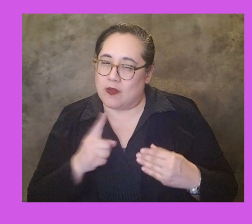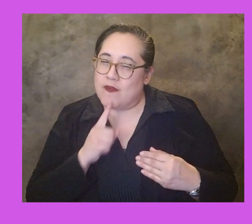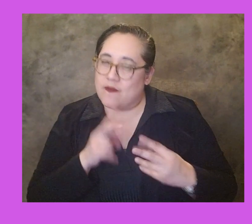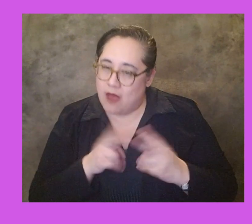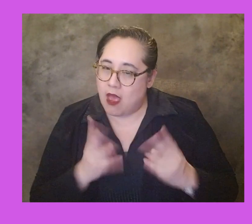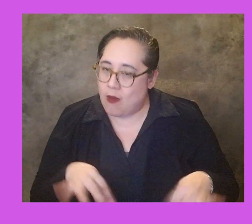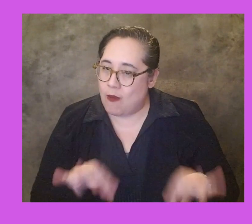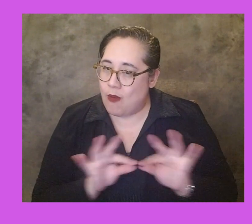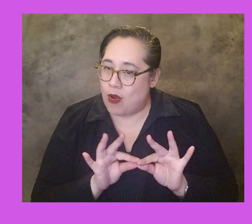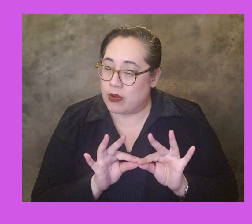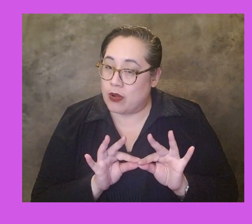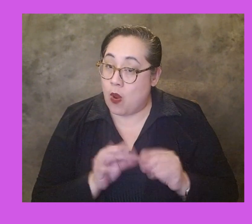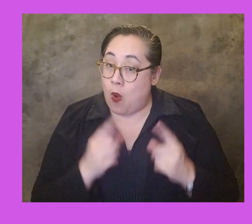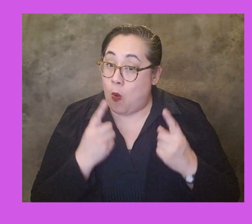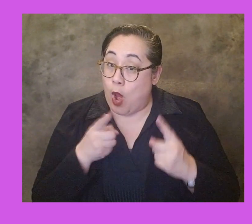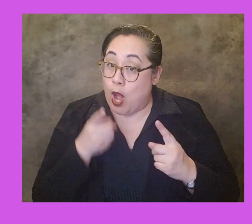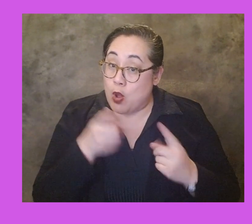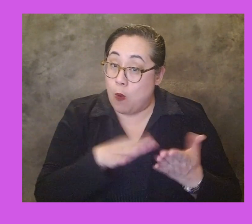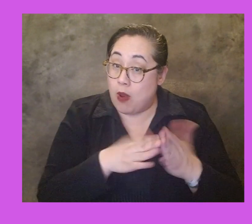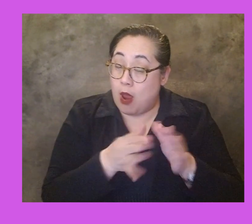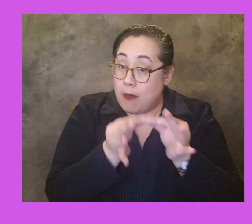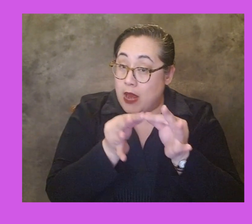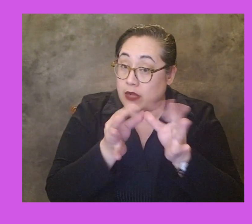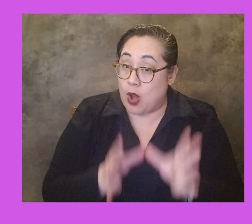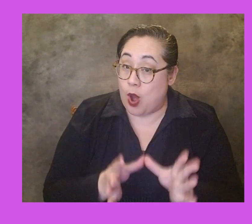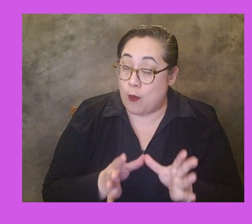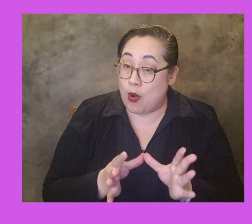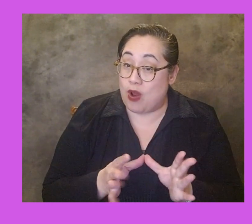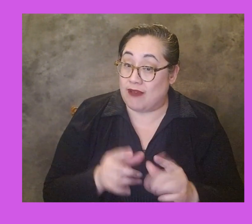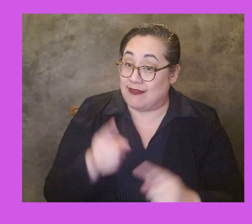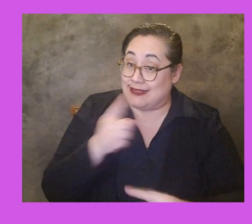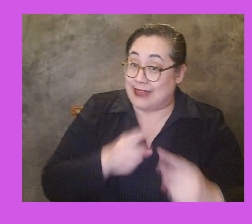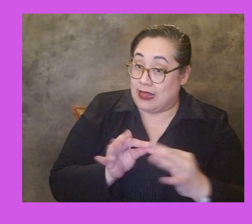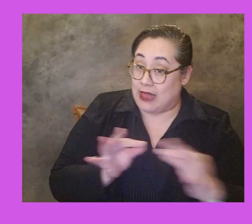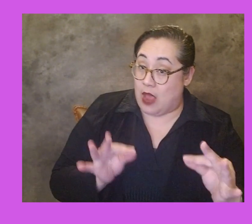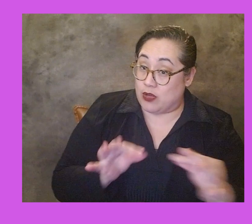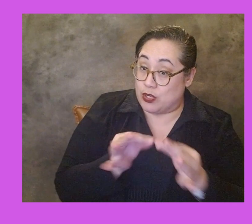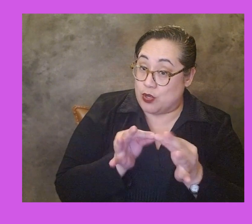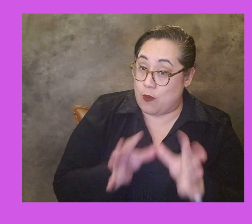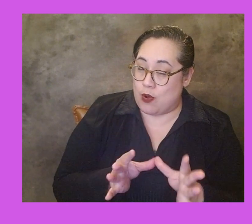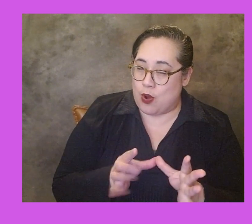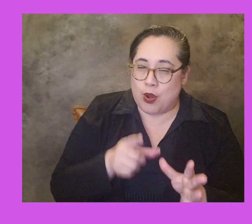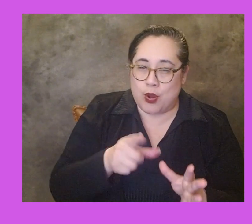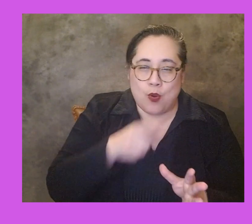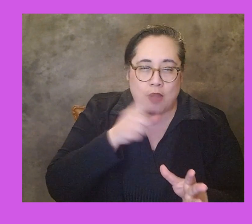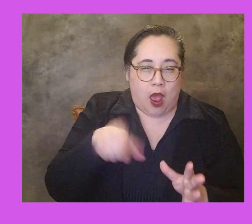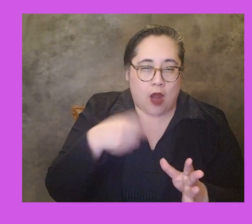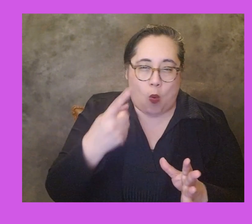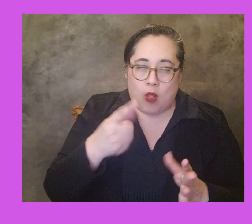you're not just gaining skill. You're being invited into a community.